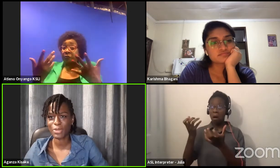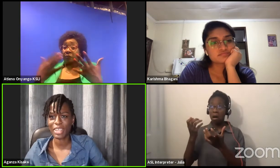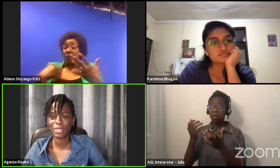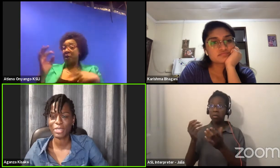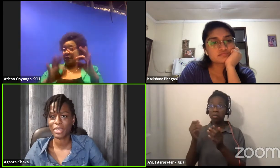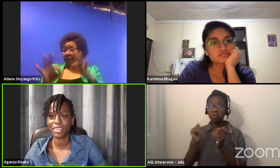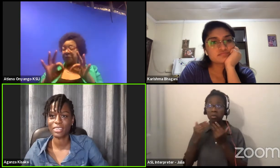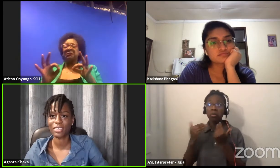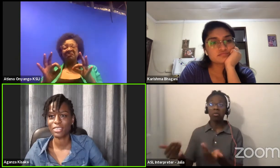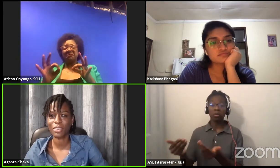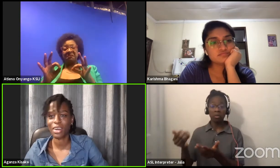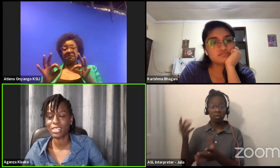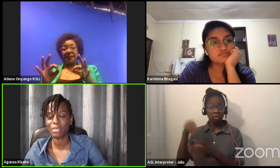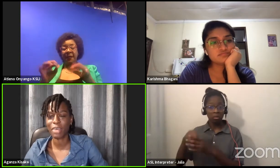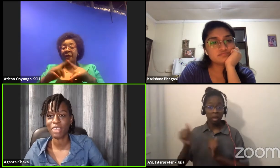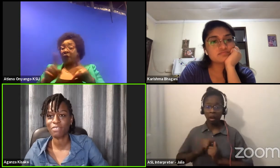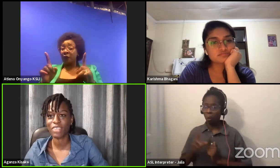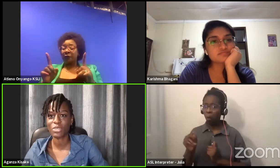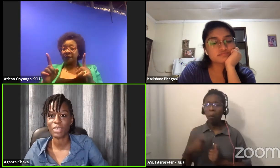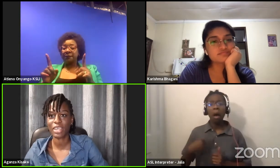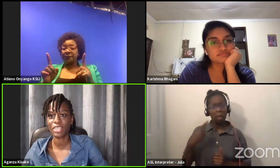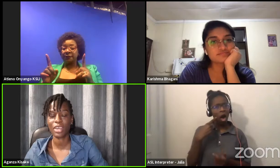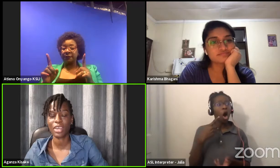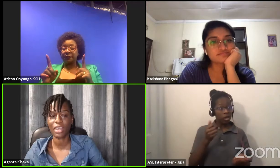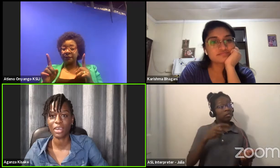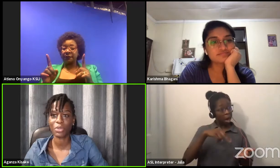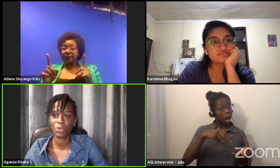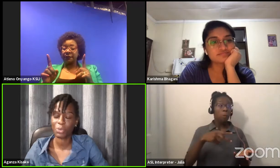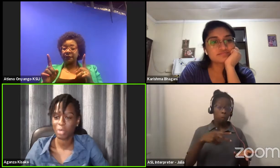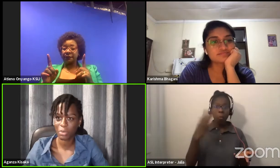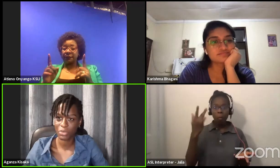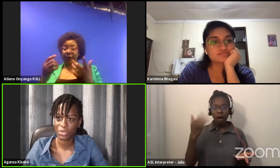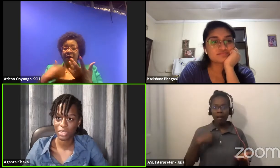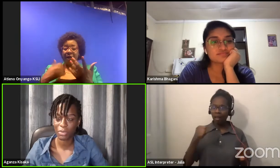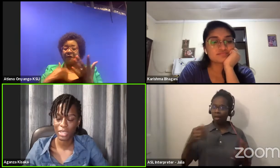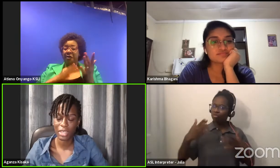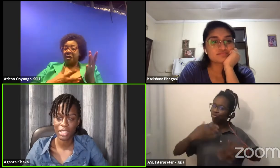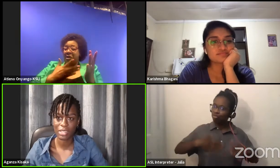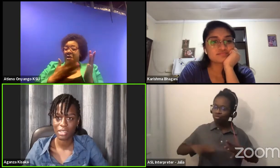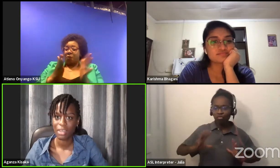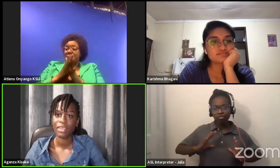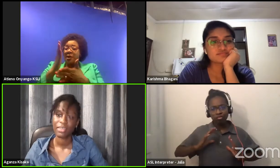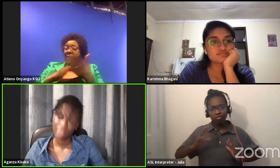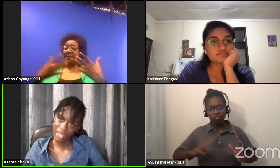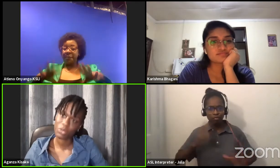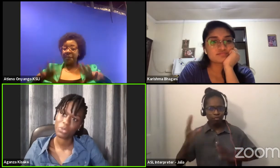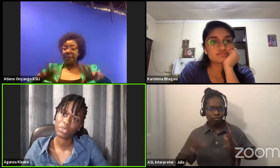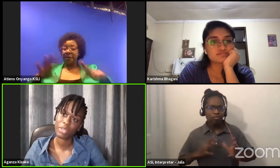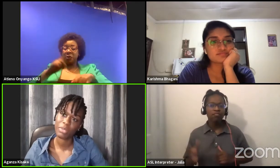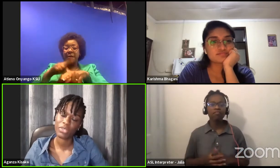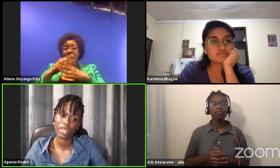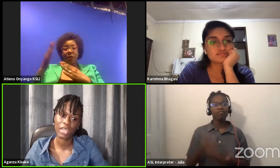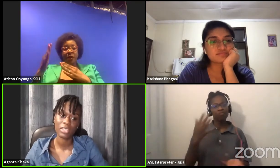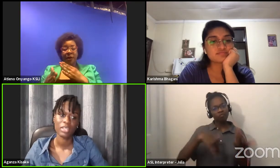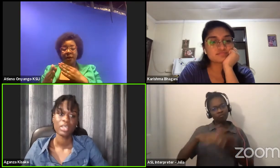Do I get to wear that, you know, awesome outfit? Do I get to hang out with cool people during the weekends? that's cool, let me do that."